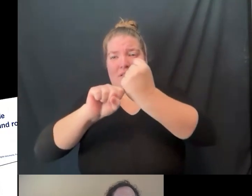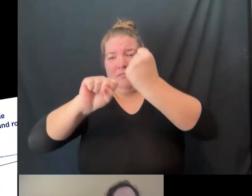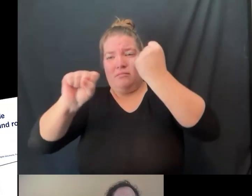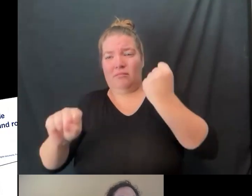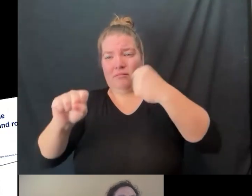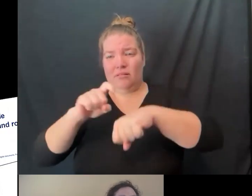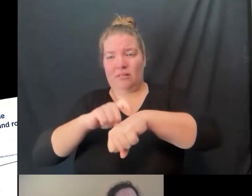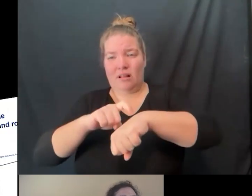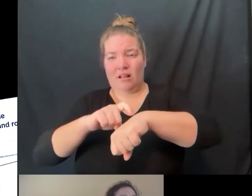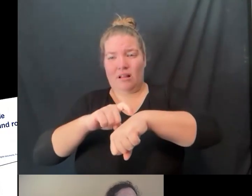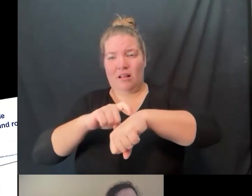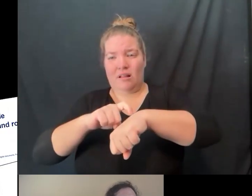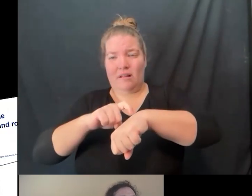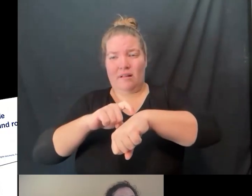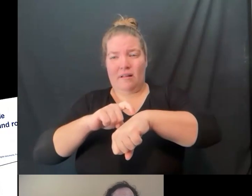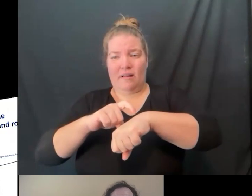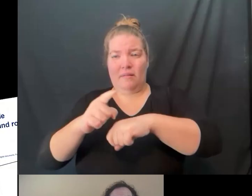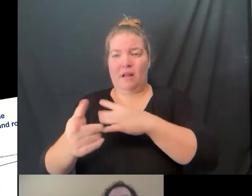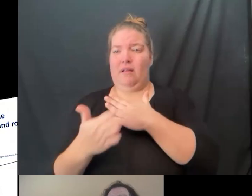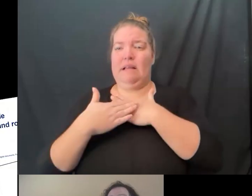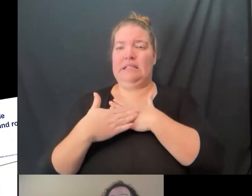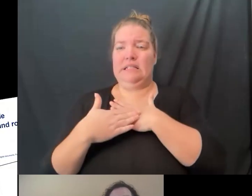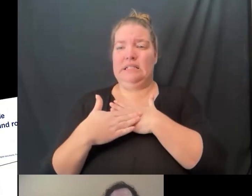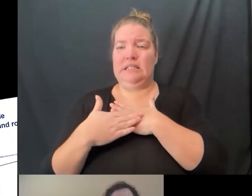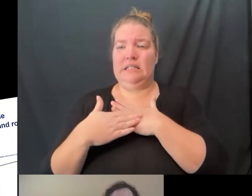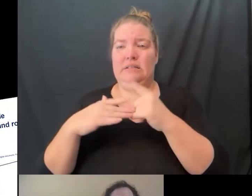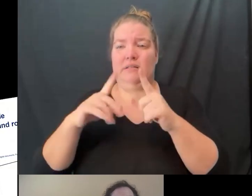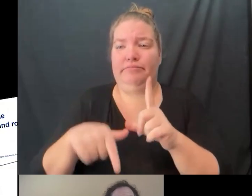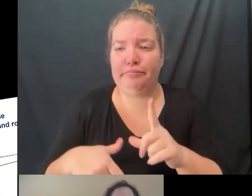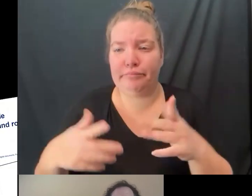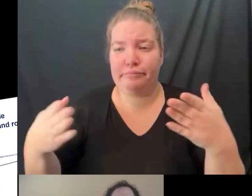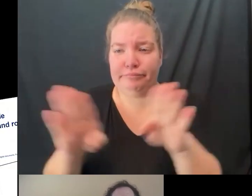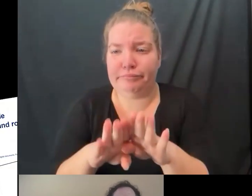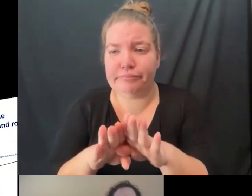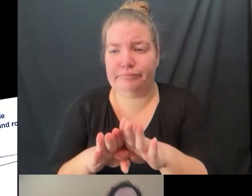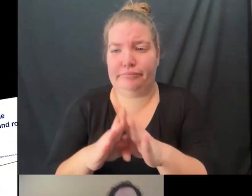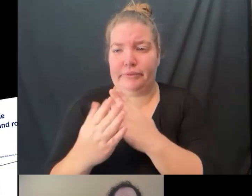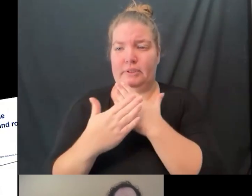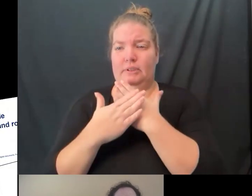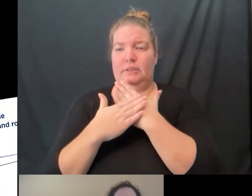the ability to extend the amount of time they're allowed, or simply give them lots of time in the first place.